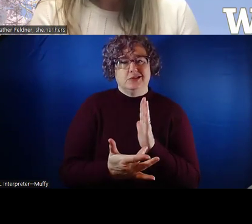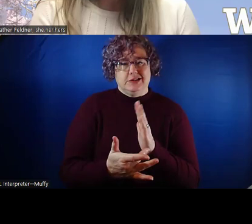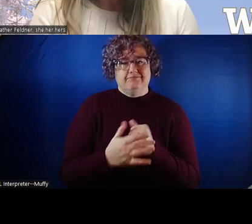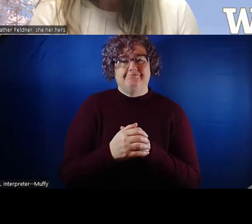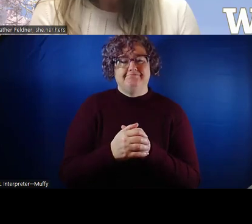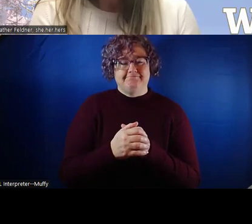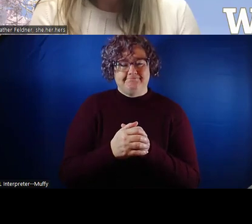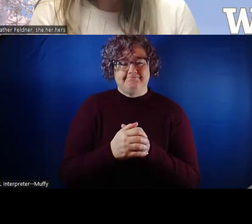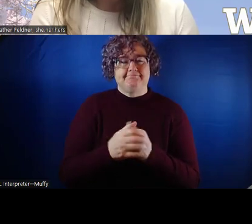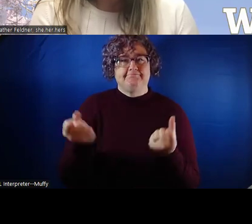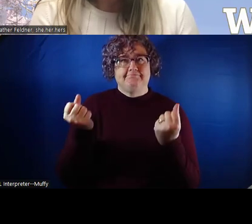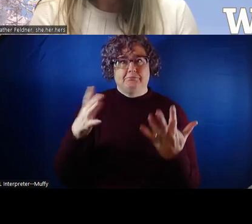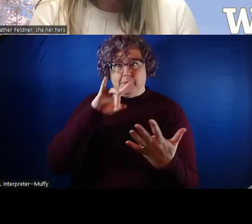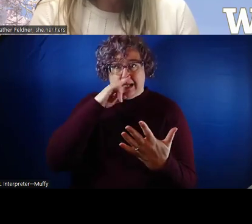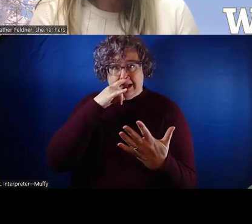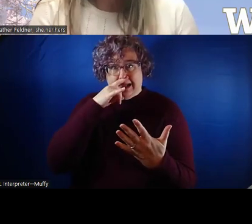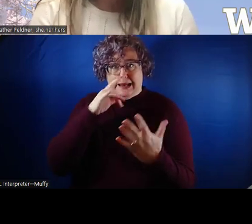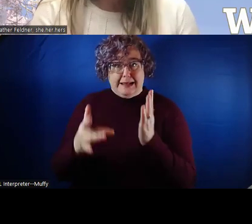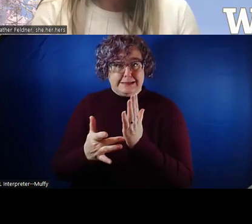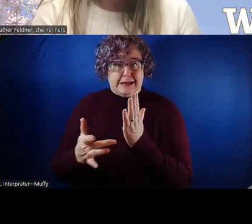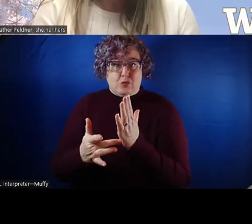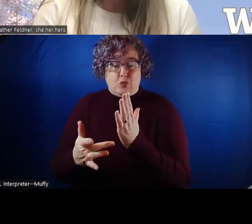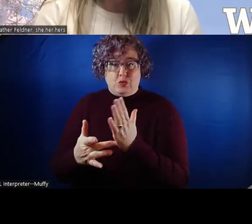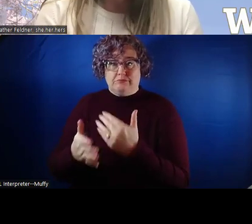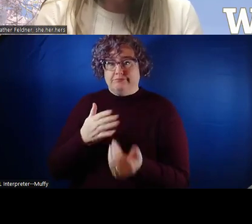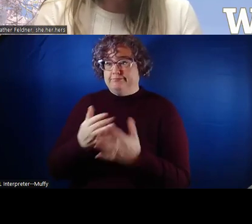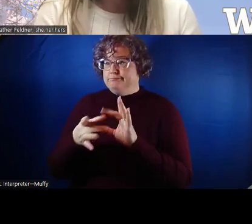To many kids, technology, whether that be related to mobility